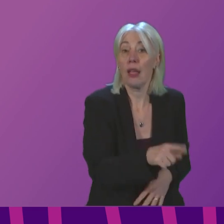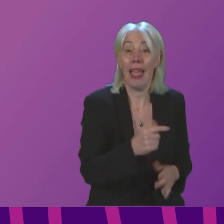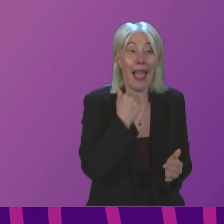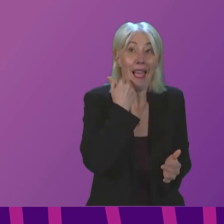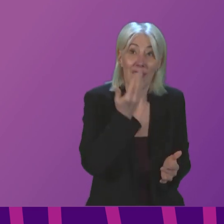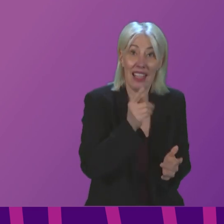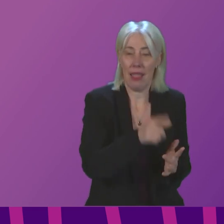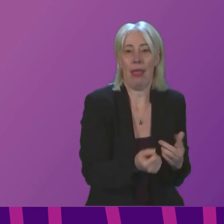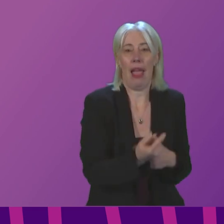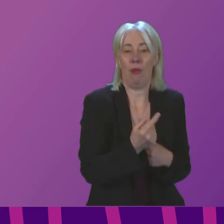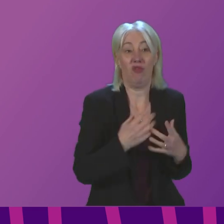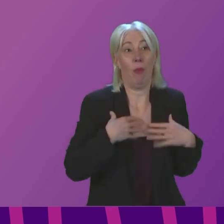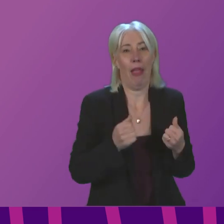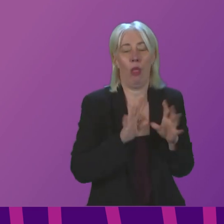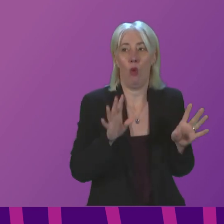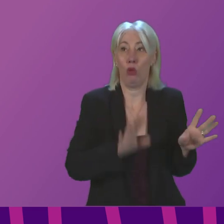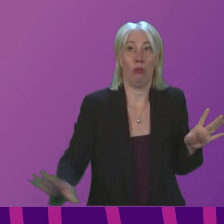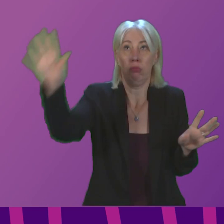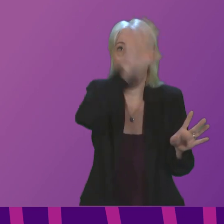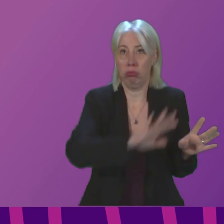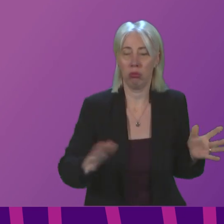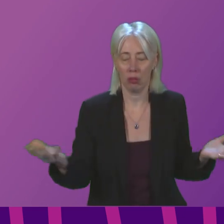priority for hospitals and health boards across the country.